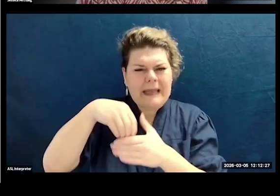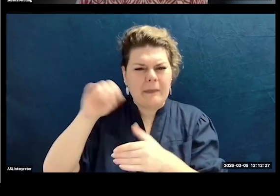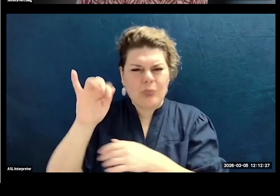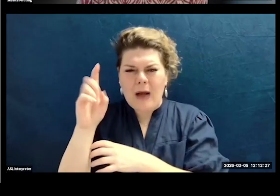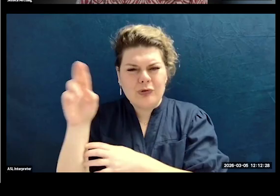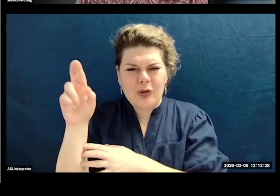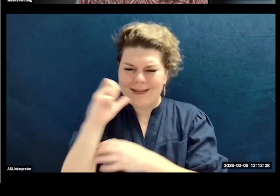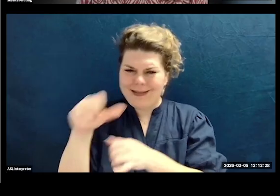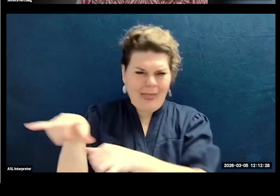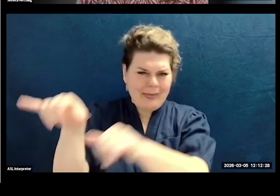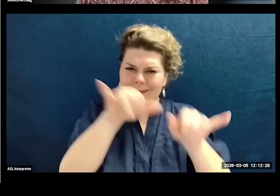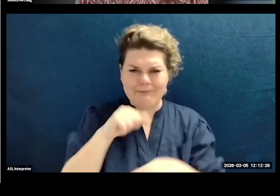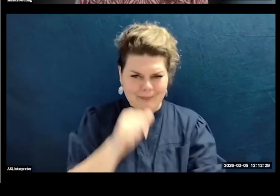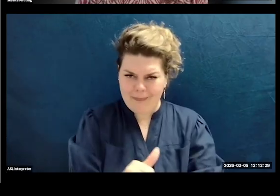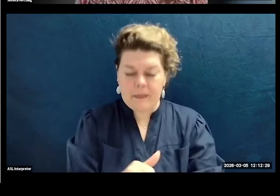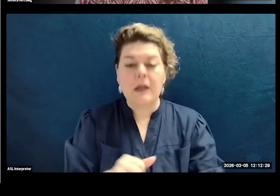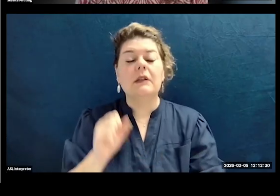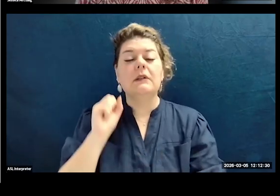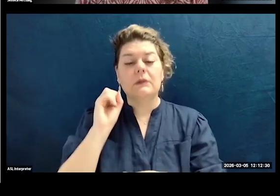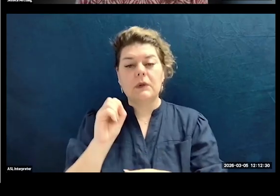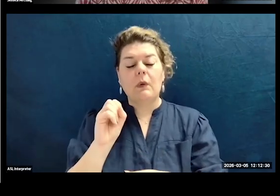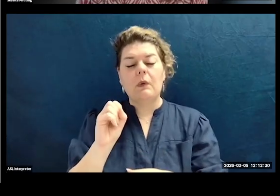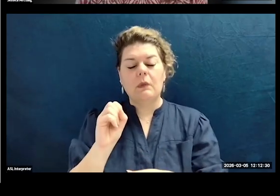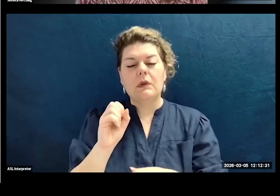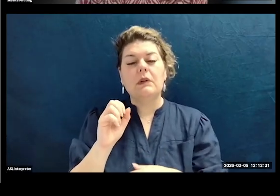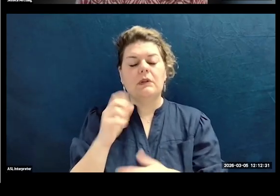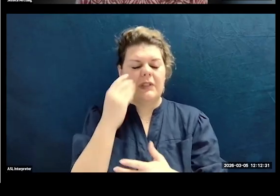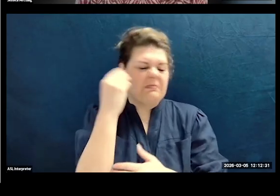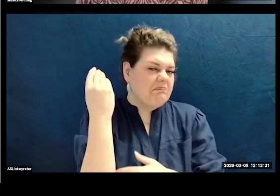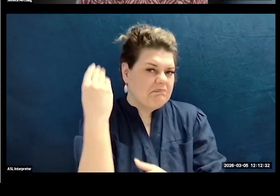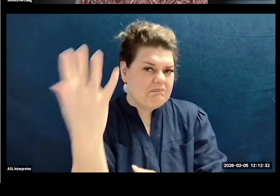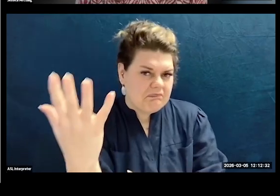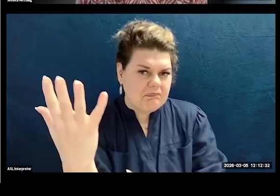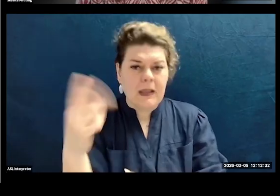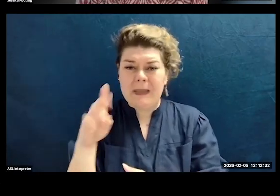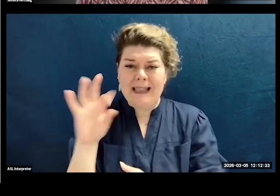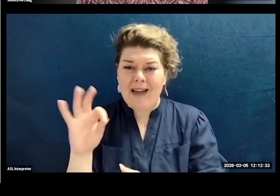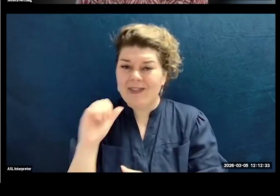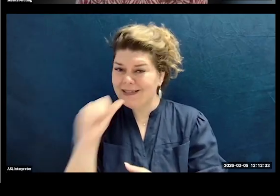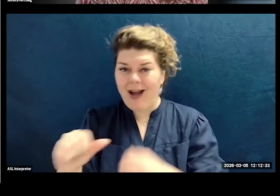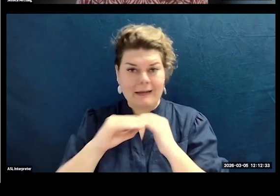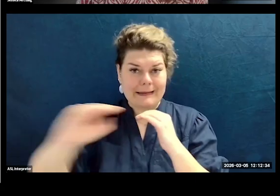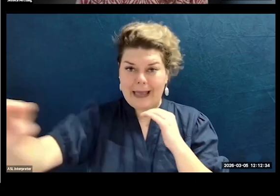that we come across. So, just be aware that it's not as stable as you might think it is.